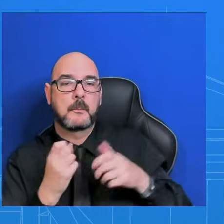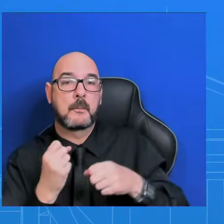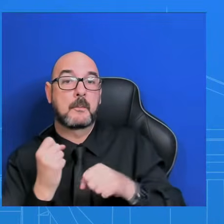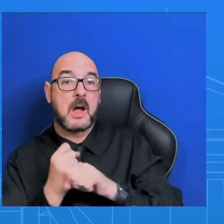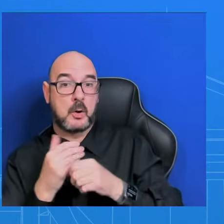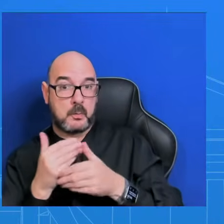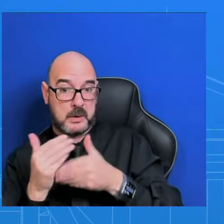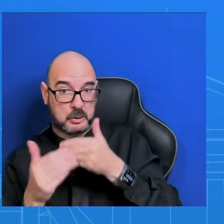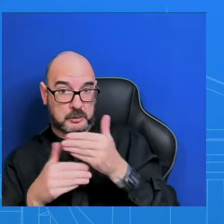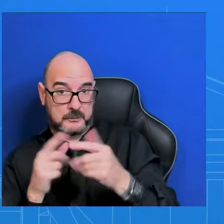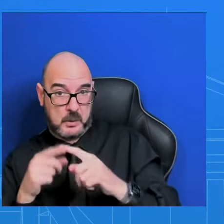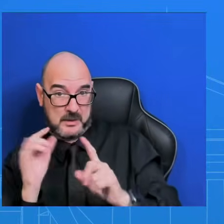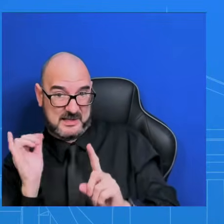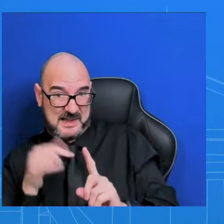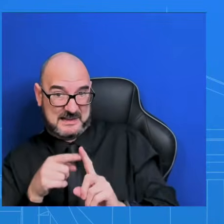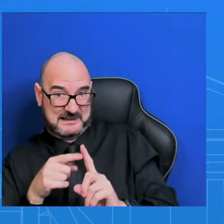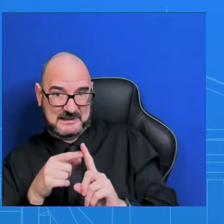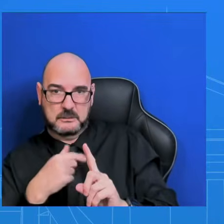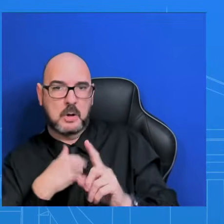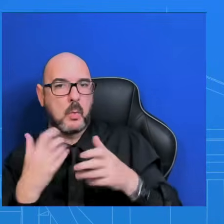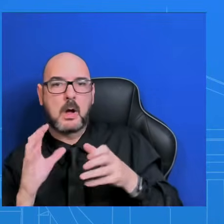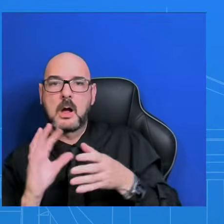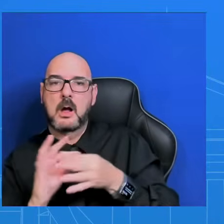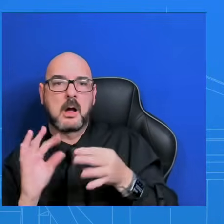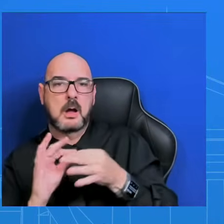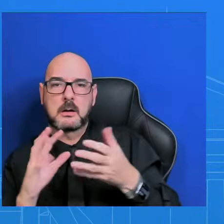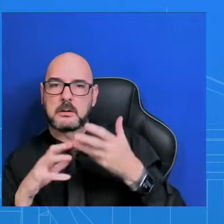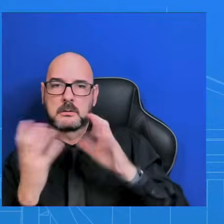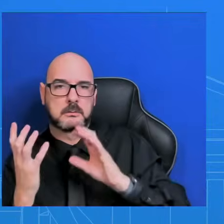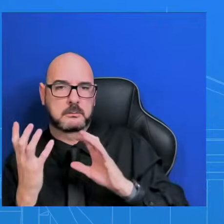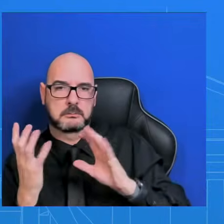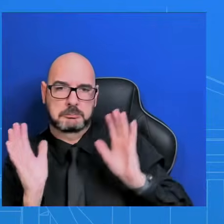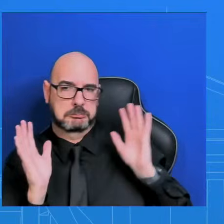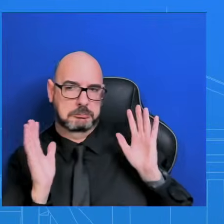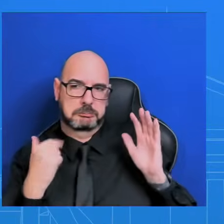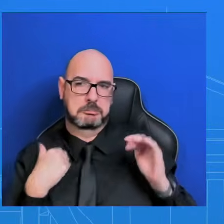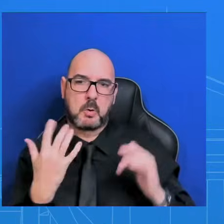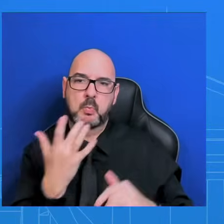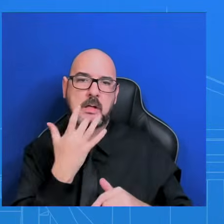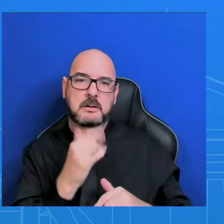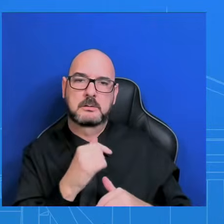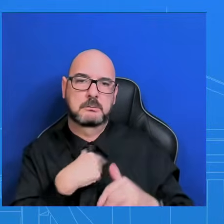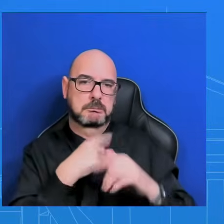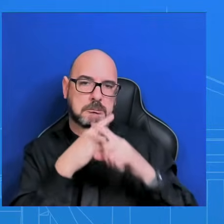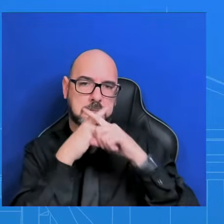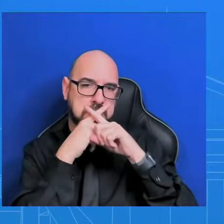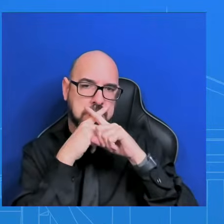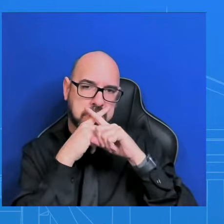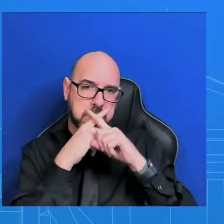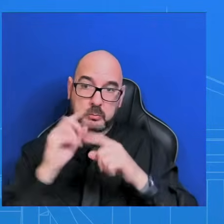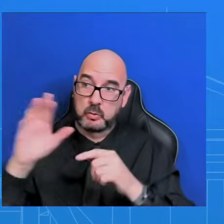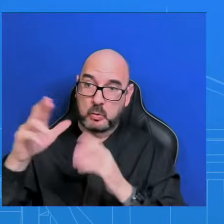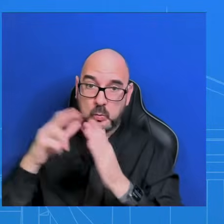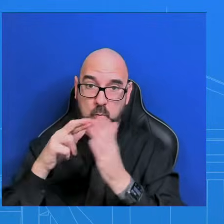I don't want to comment on this rule because -- on that pro- -- on your question, because that rulemaking process is currently happening.